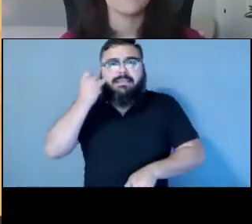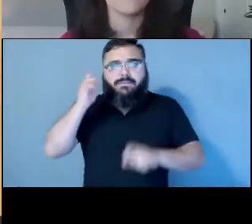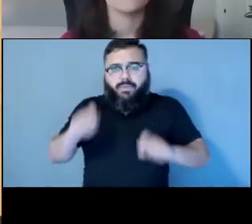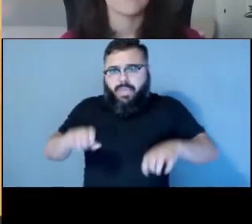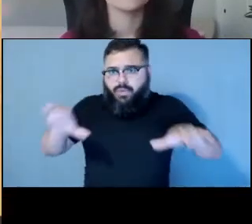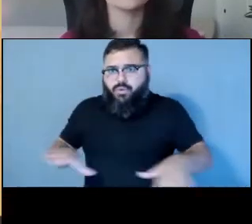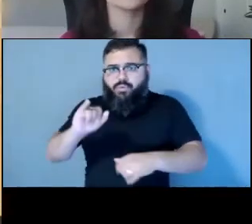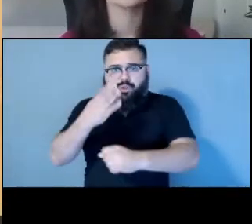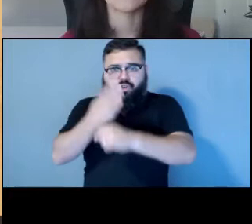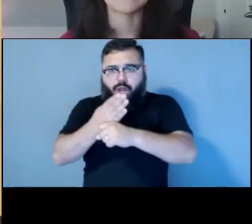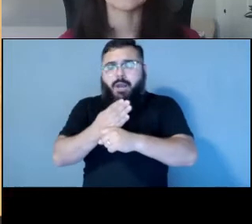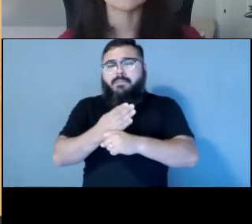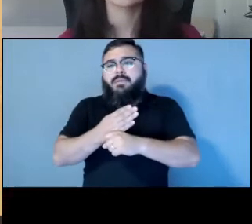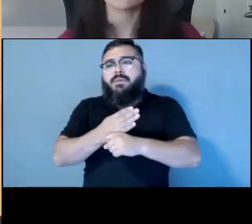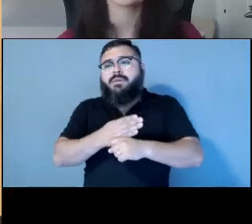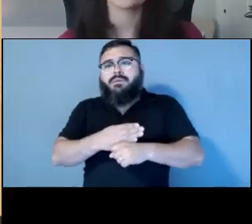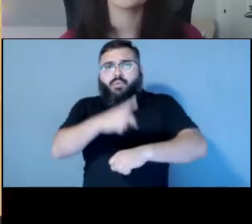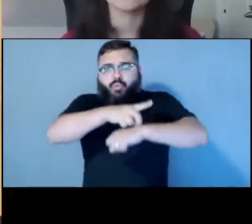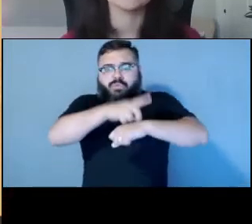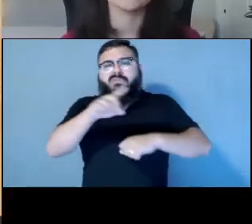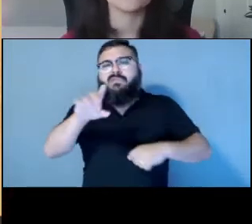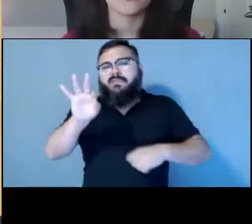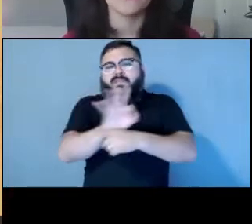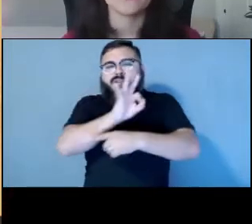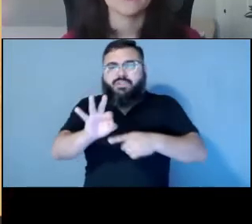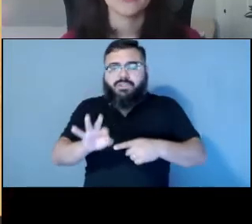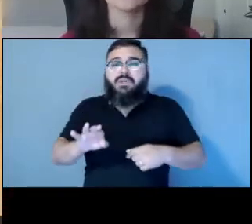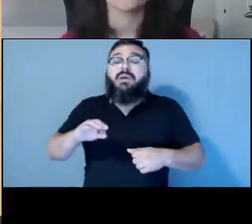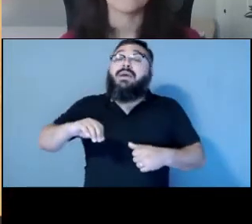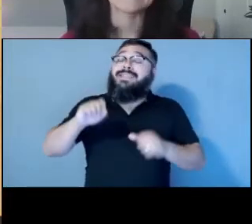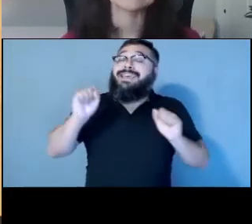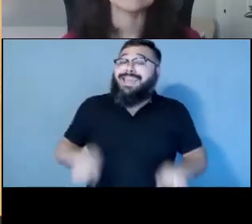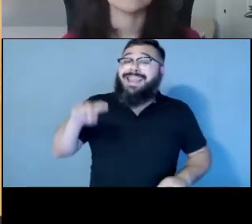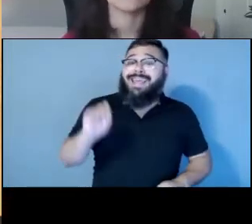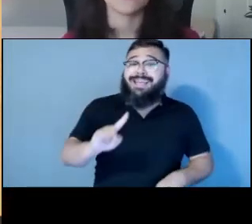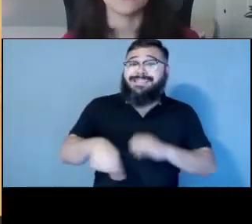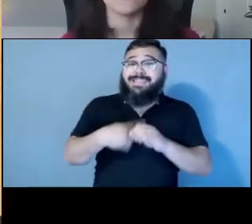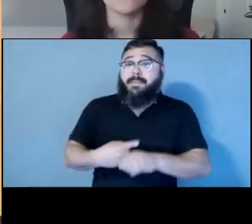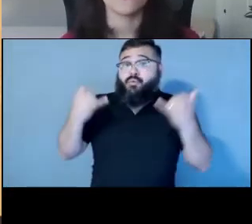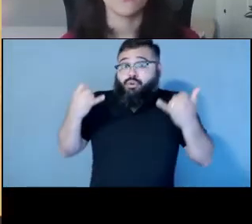and the employers can ask about current illegal drug use. So past illegal drug use,